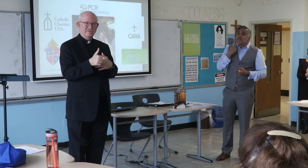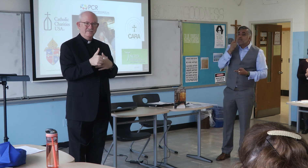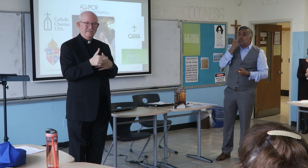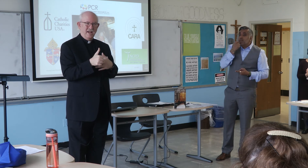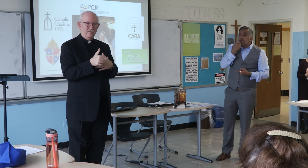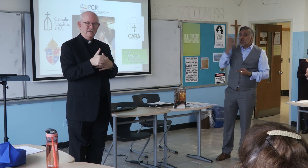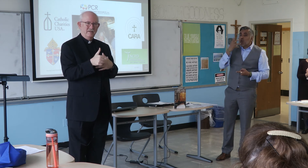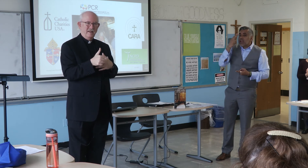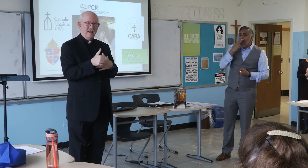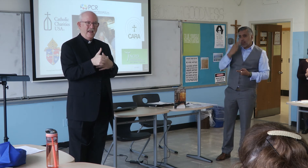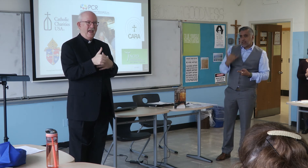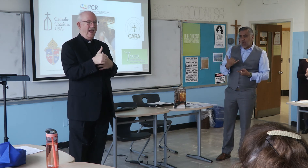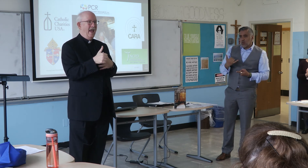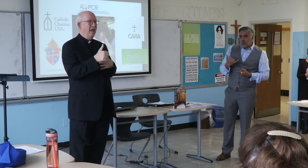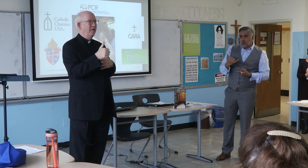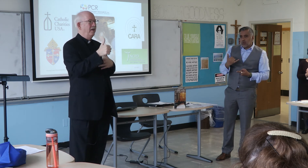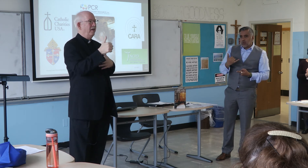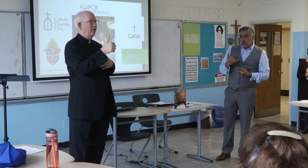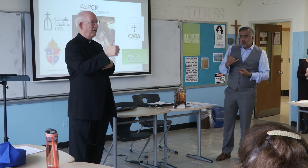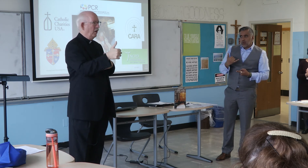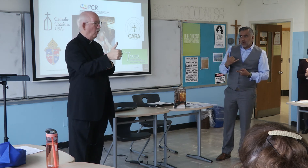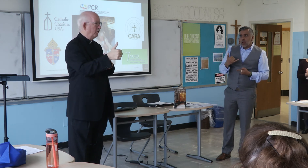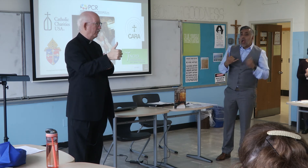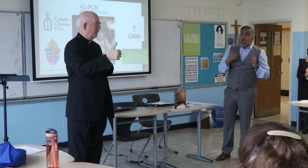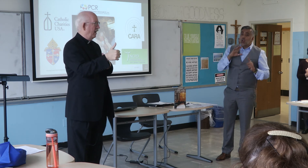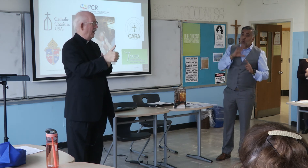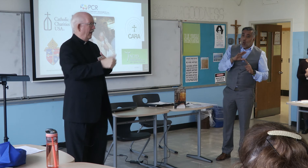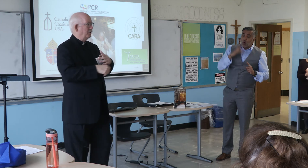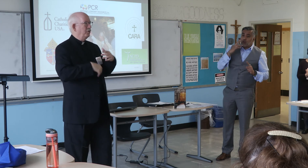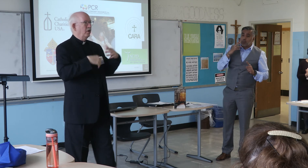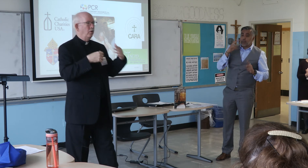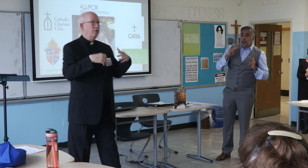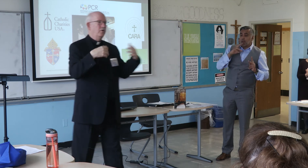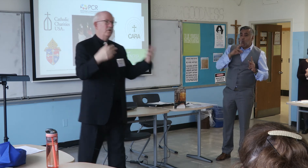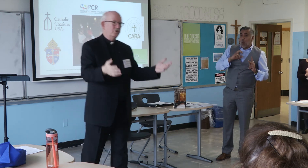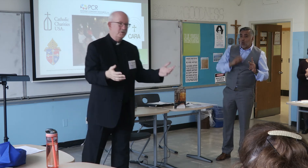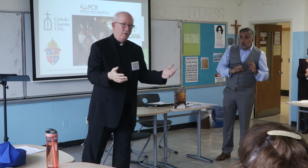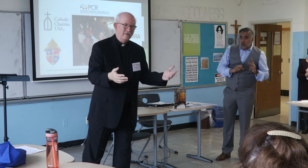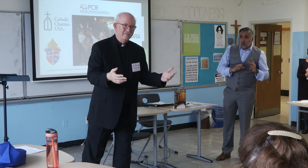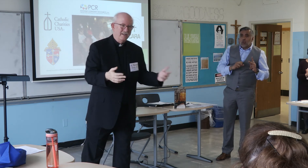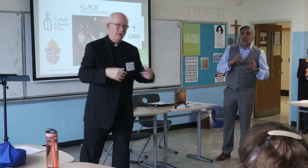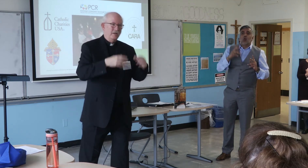and they're getting older, and as you get older, you go to church more, you know,